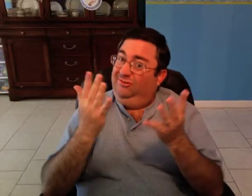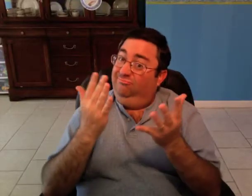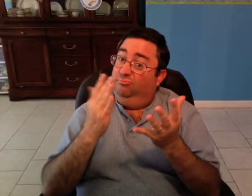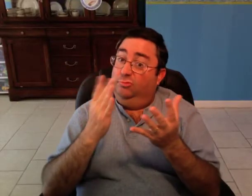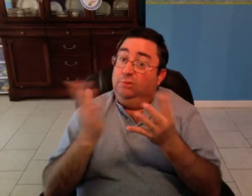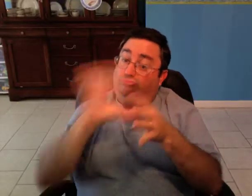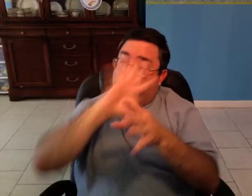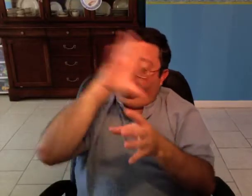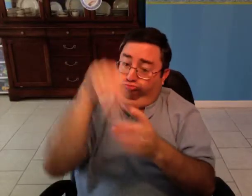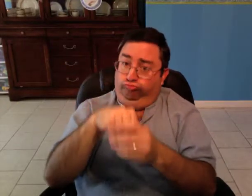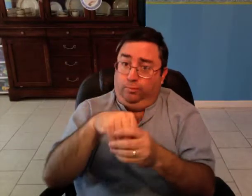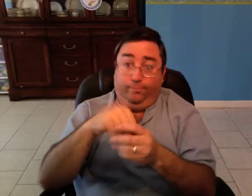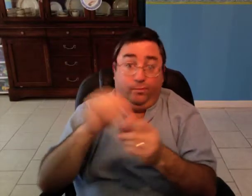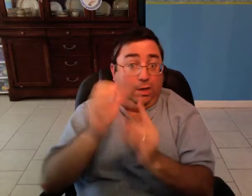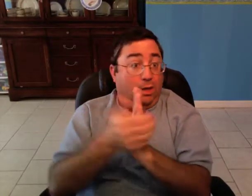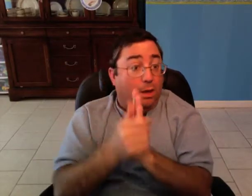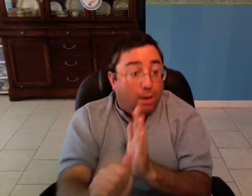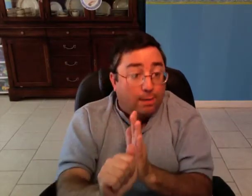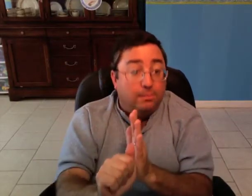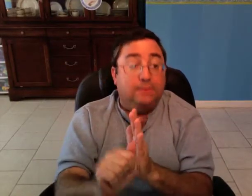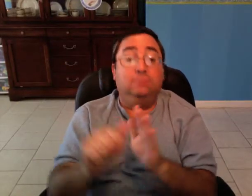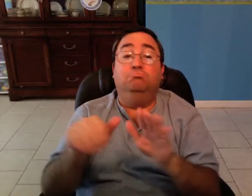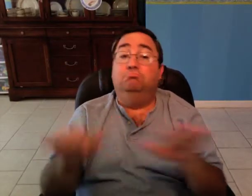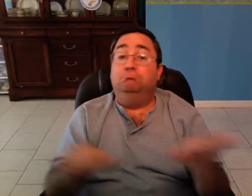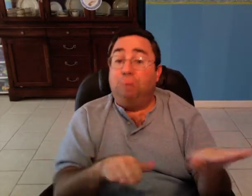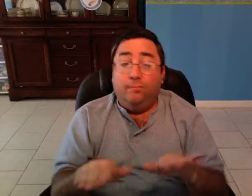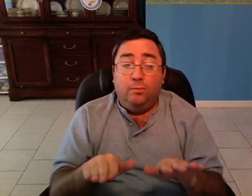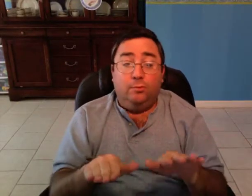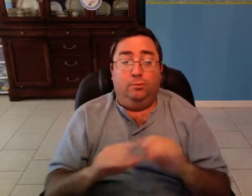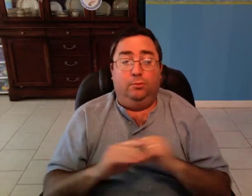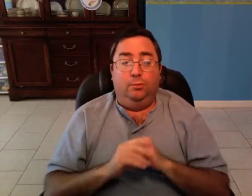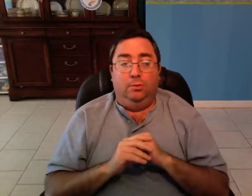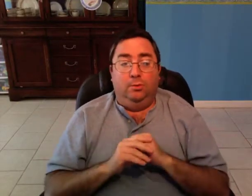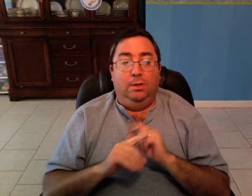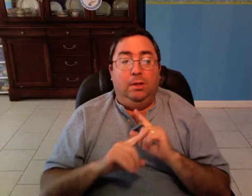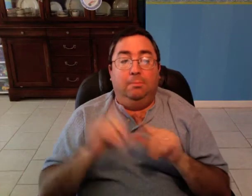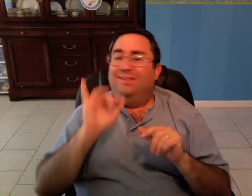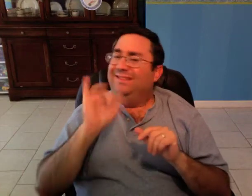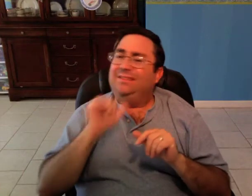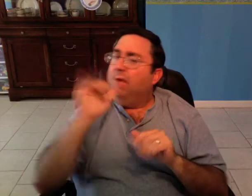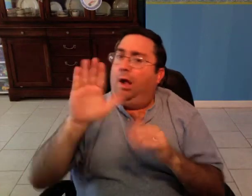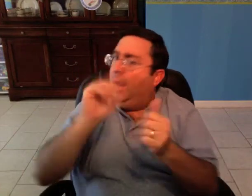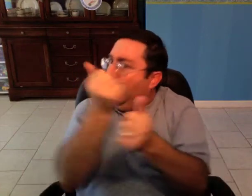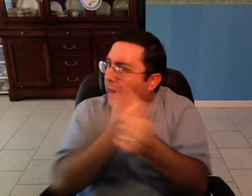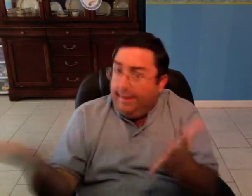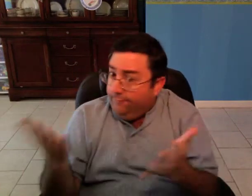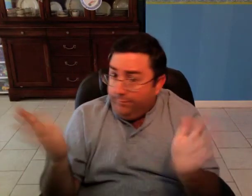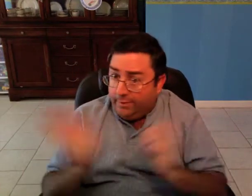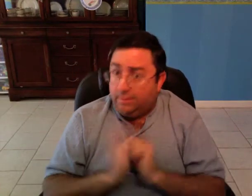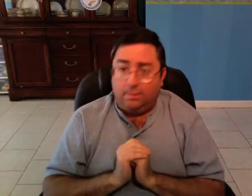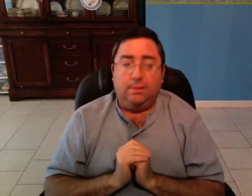culture consists of those competencies and behaviors. But that is not EVERYTHING.